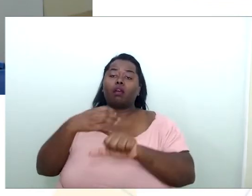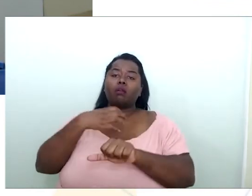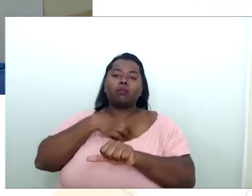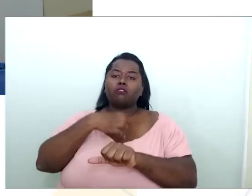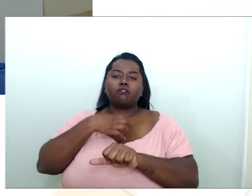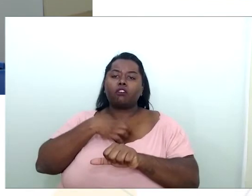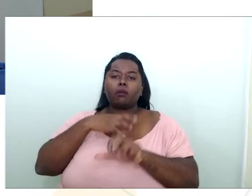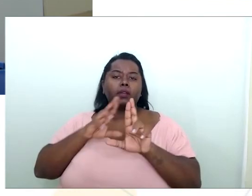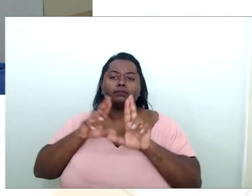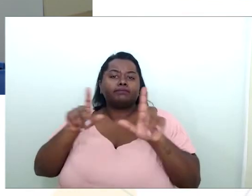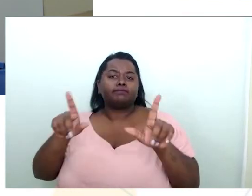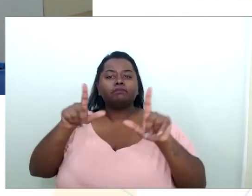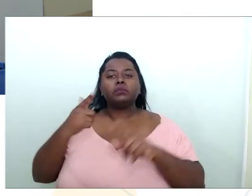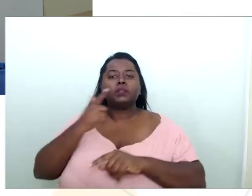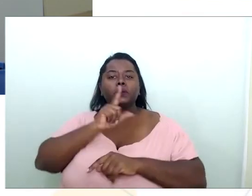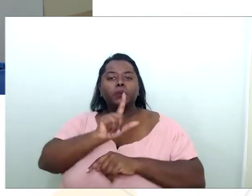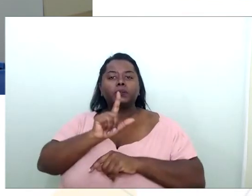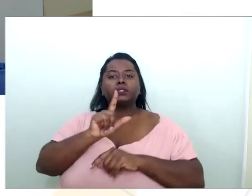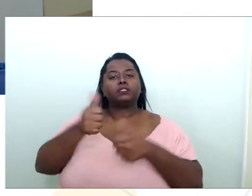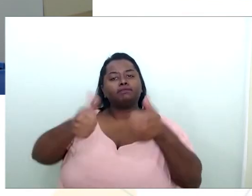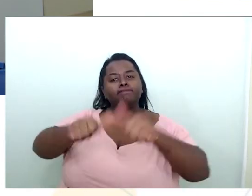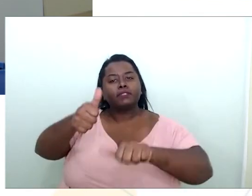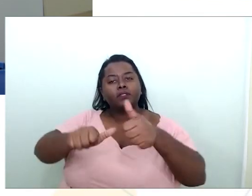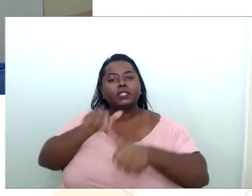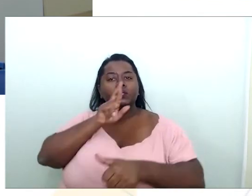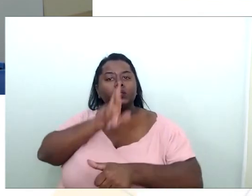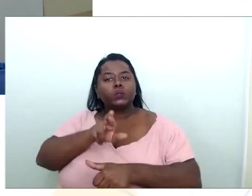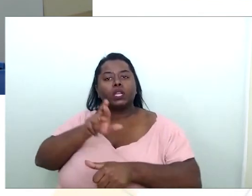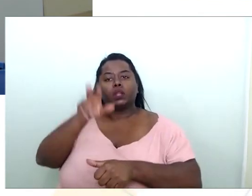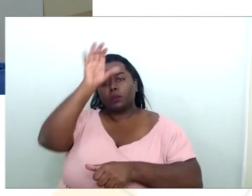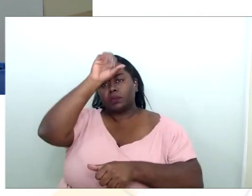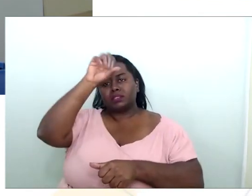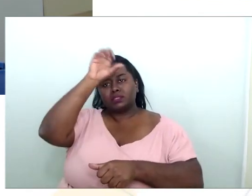assess learning outcomes using the capability of the technology and and